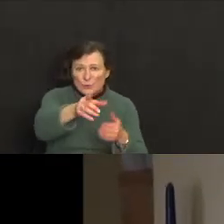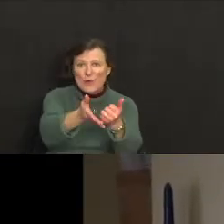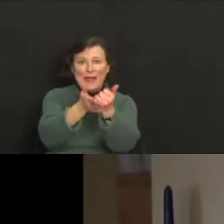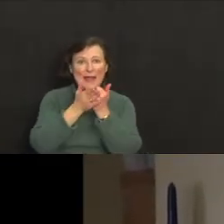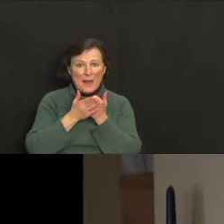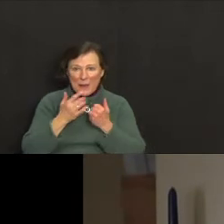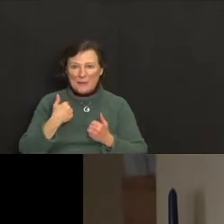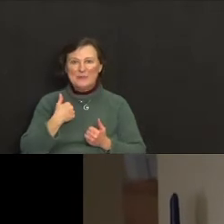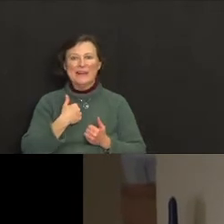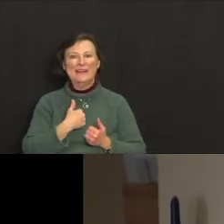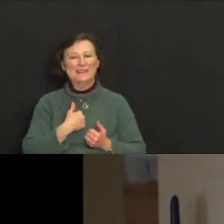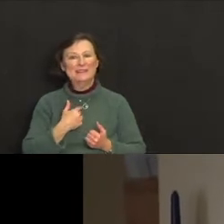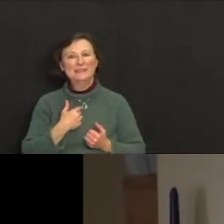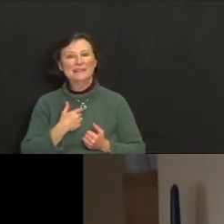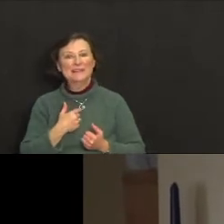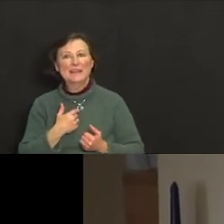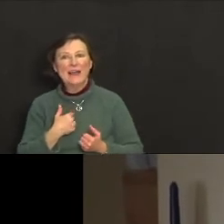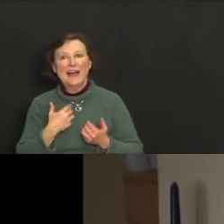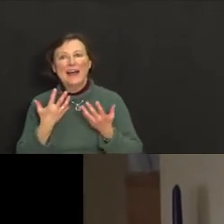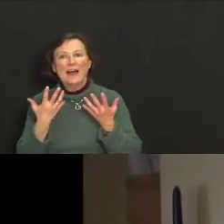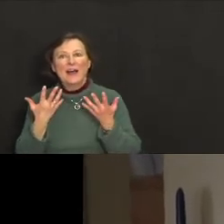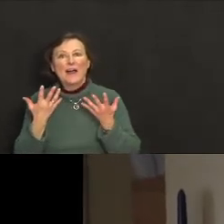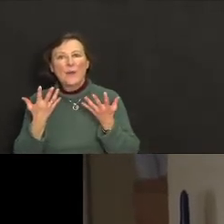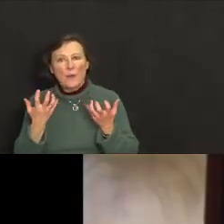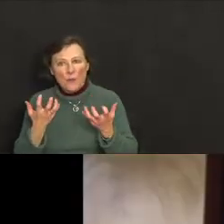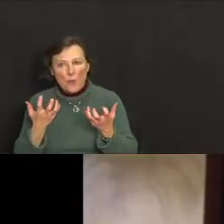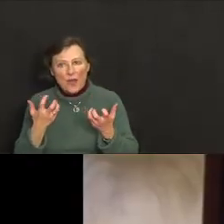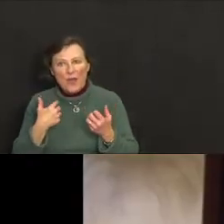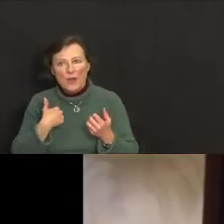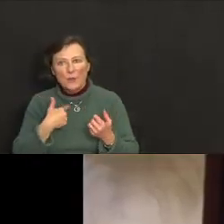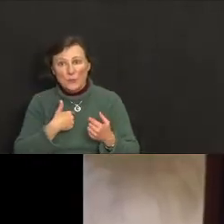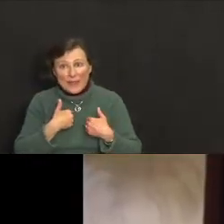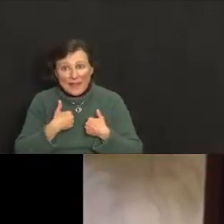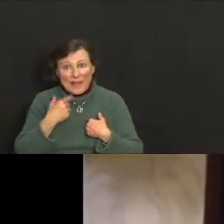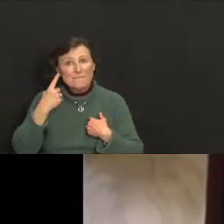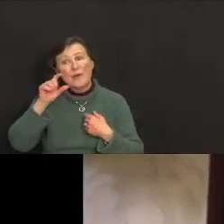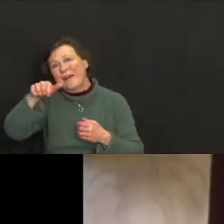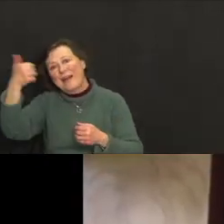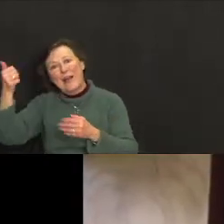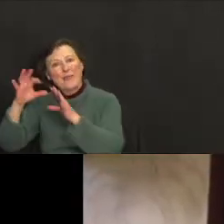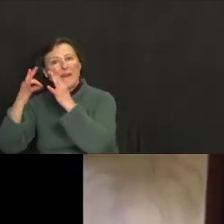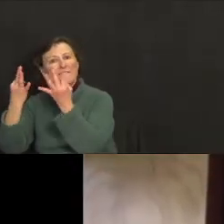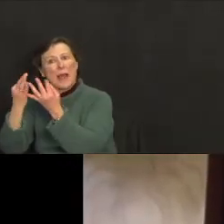We want, I, I want what we had for another family that was in the situation that we were in